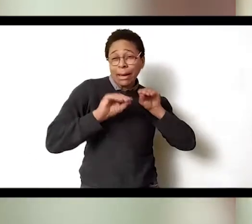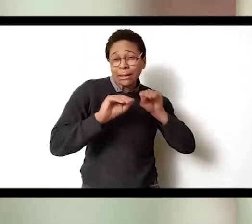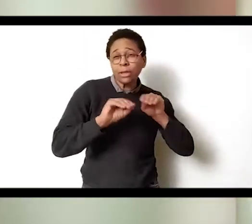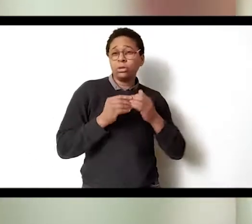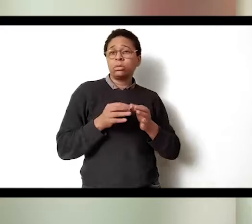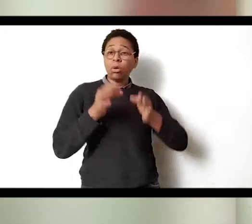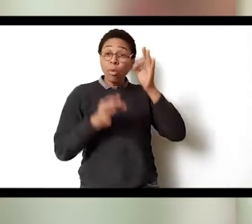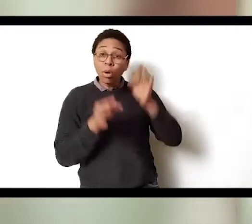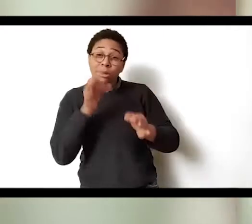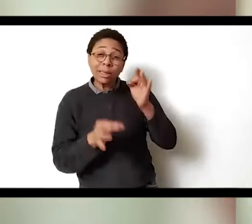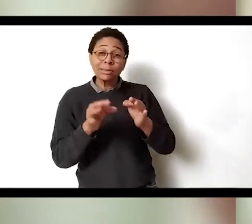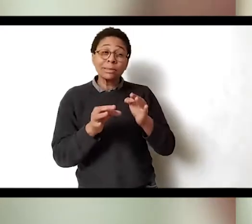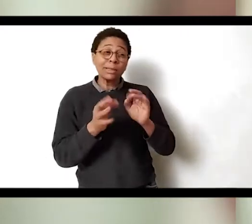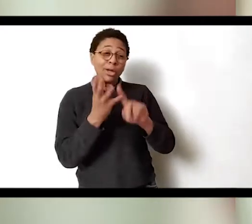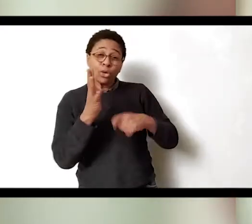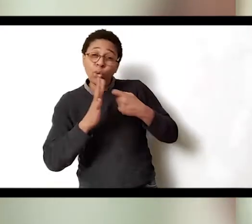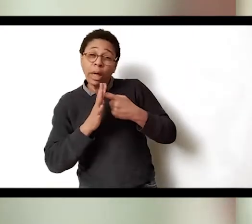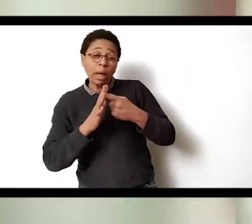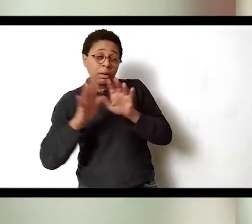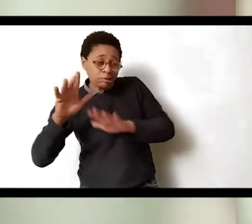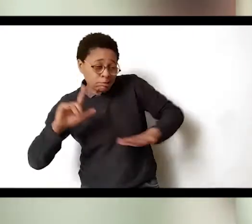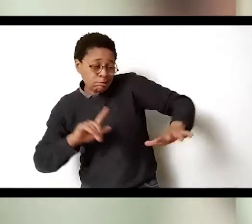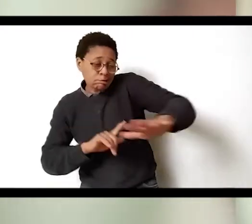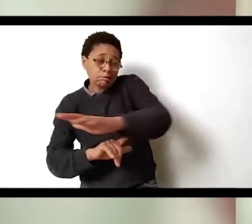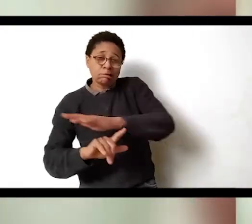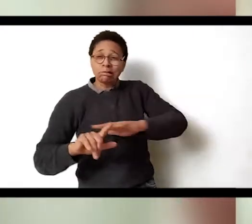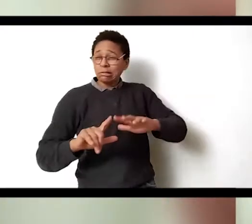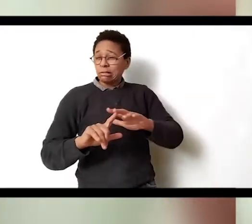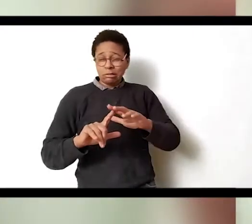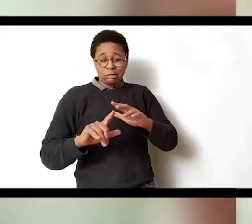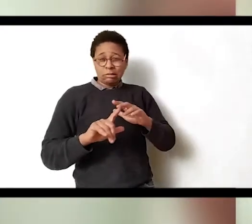While education, politics and the UK in general